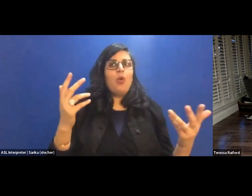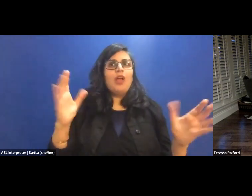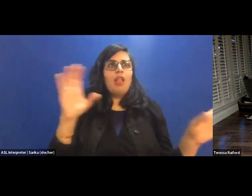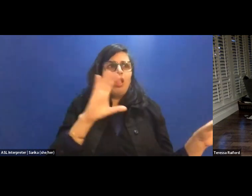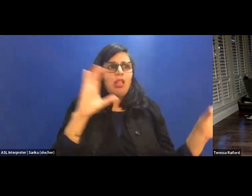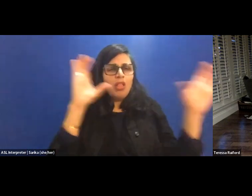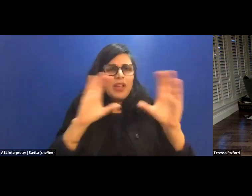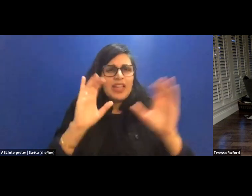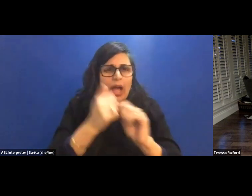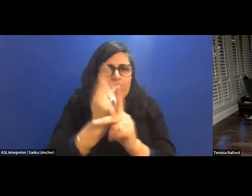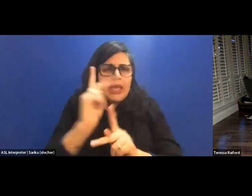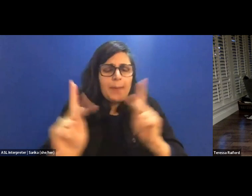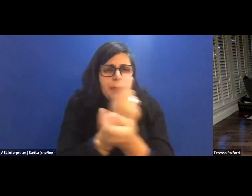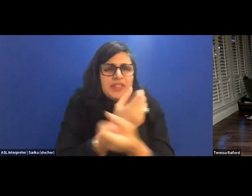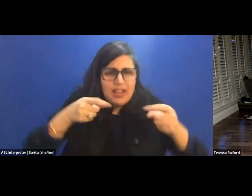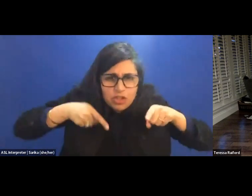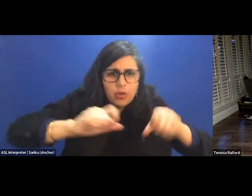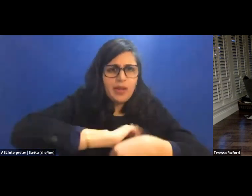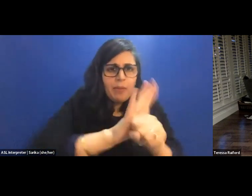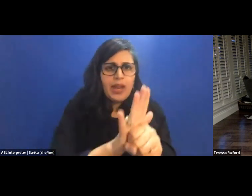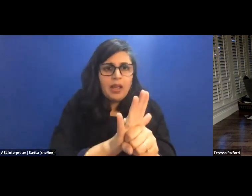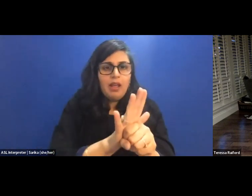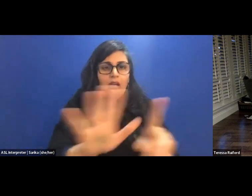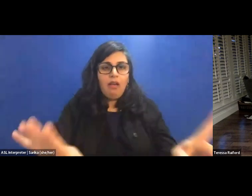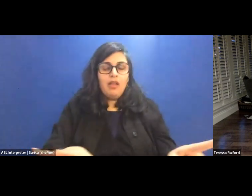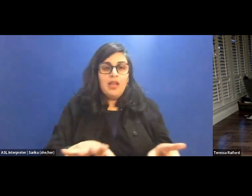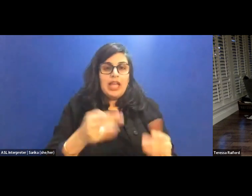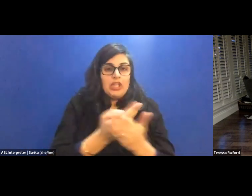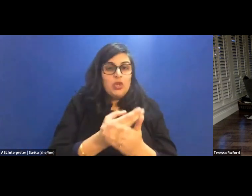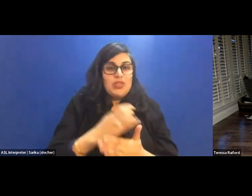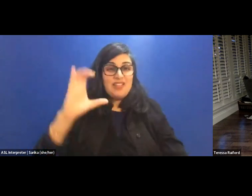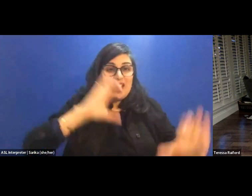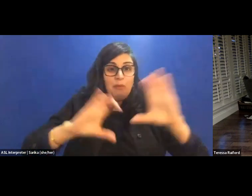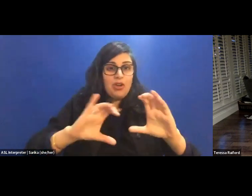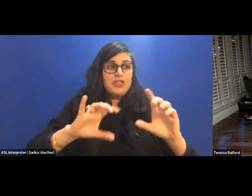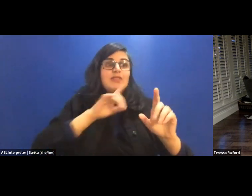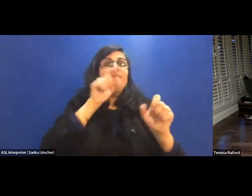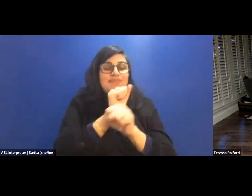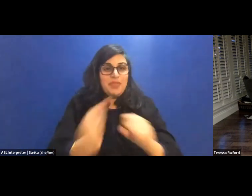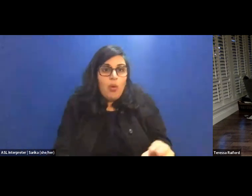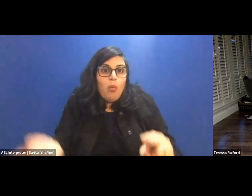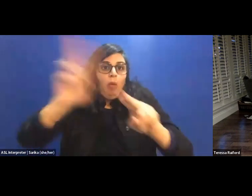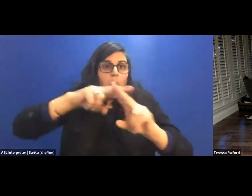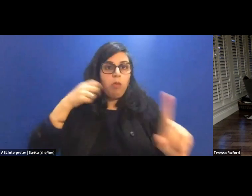mentioned, it hurt more because we knew our federal government was looking for ways to keep people safe during